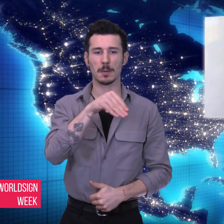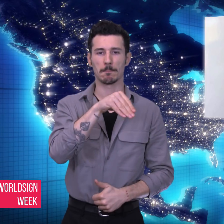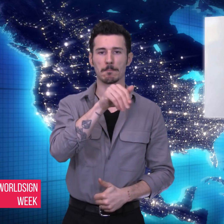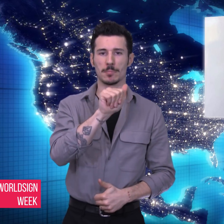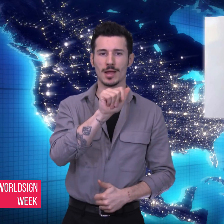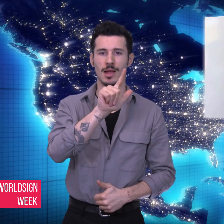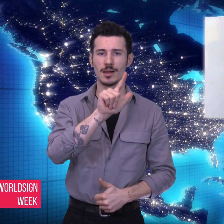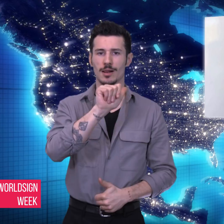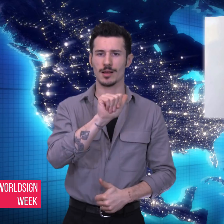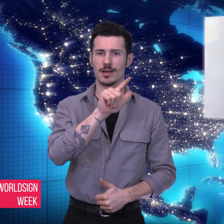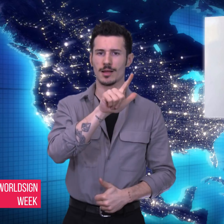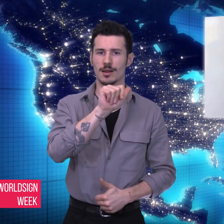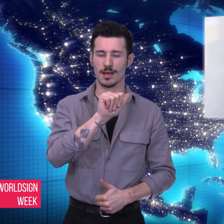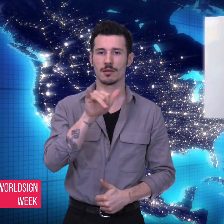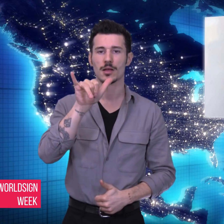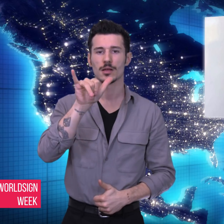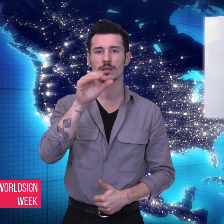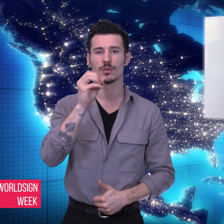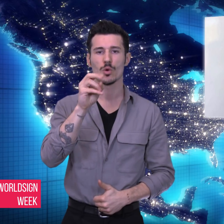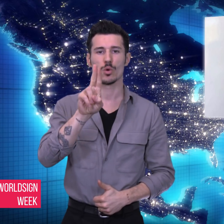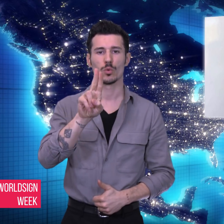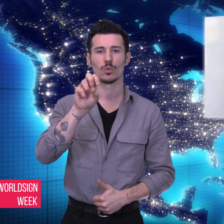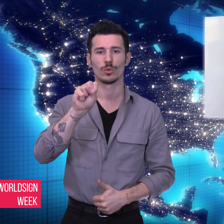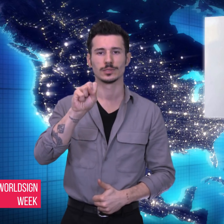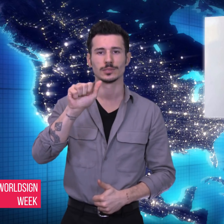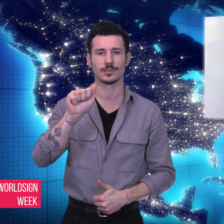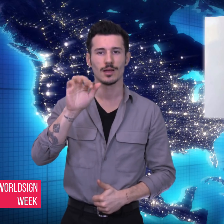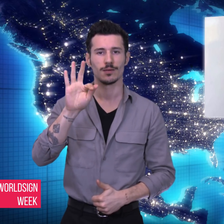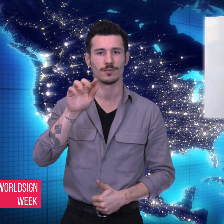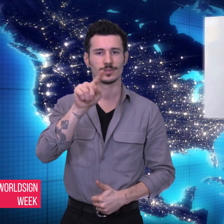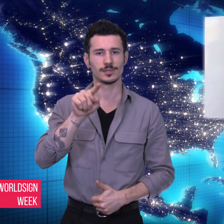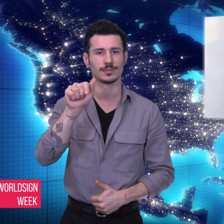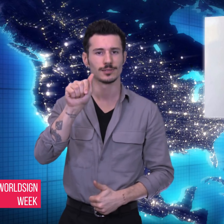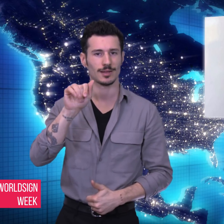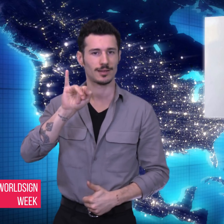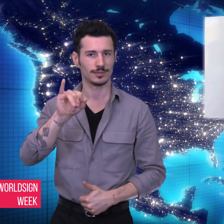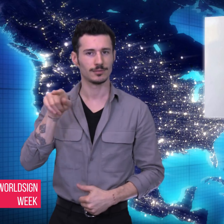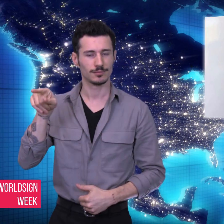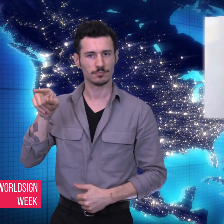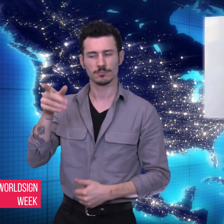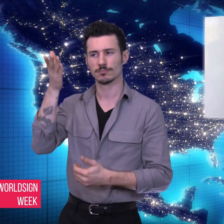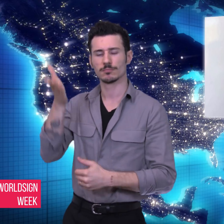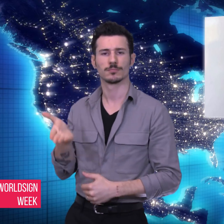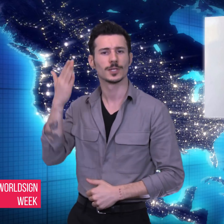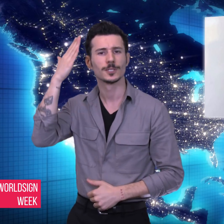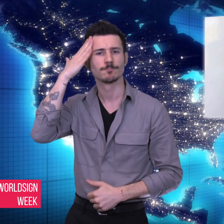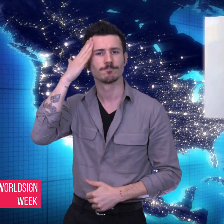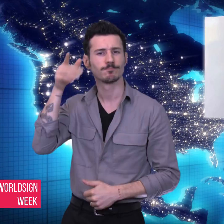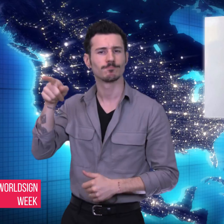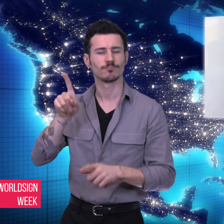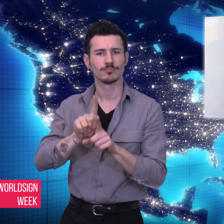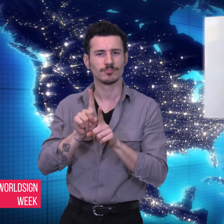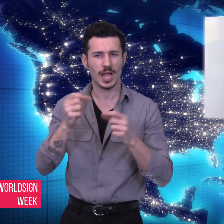Malala Yousafzai, an education-rights activist, visited her hometown